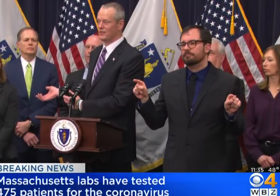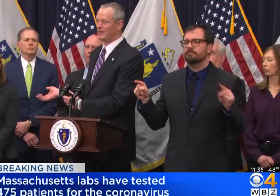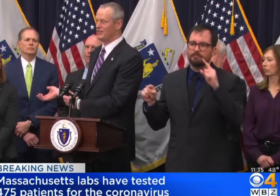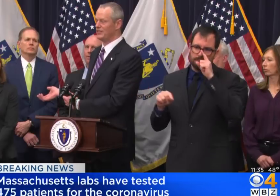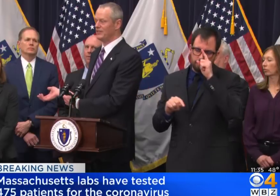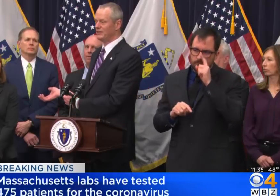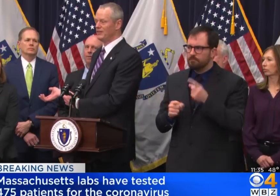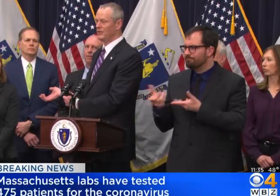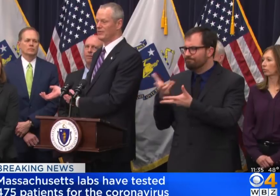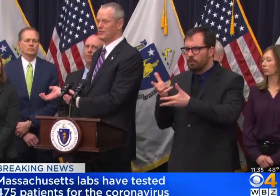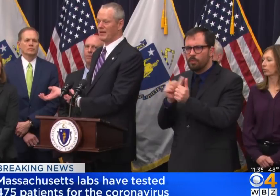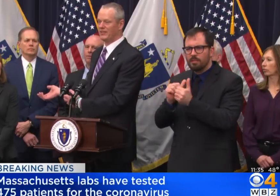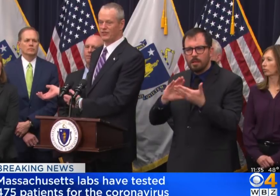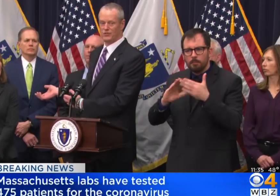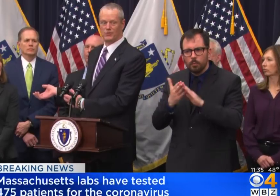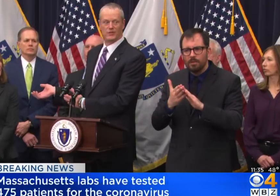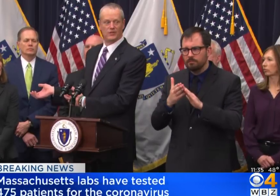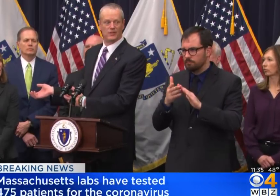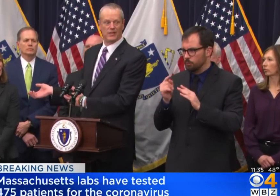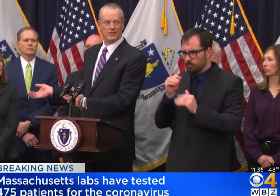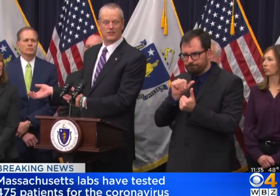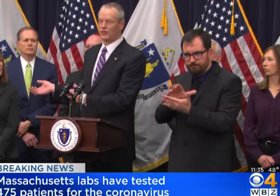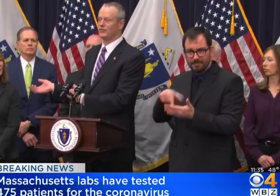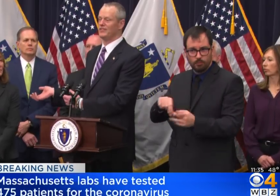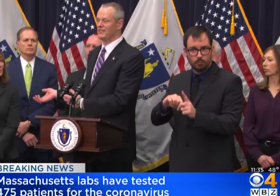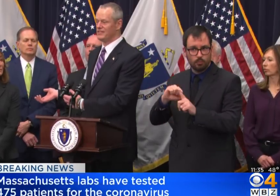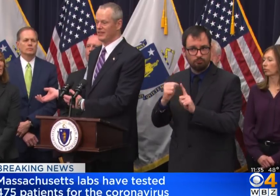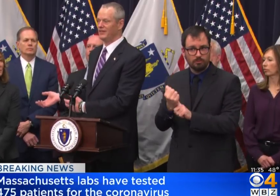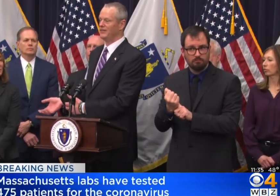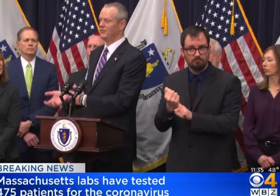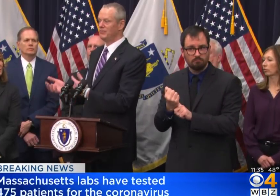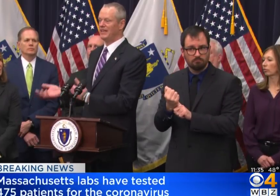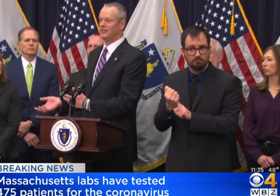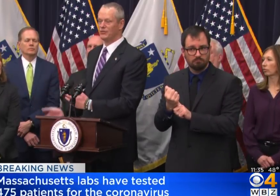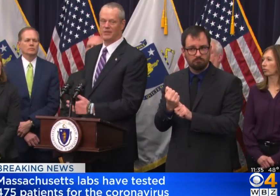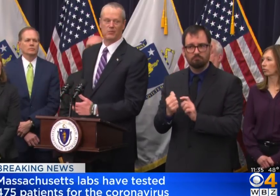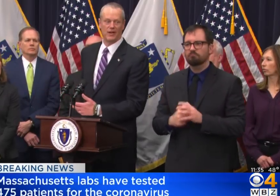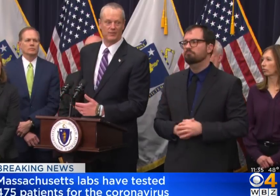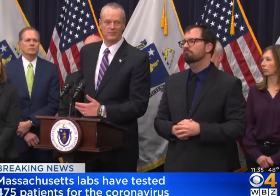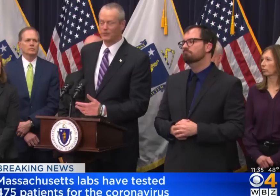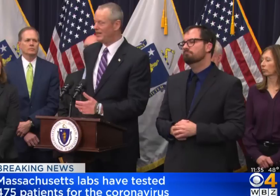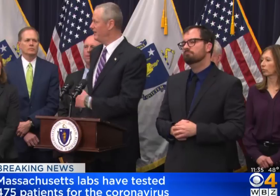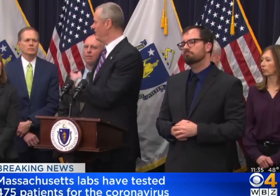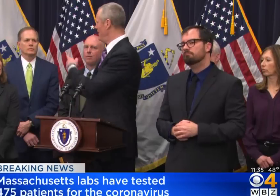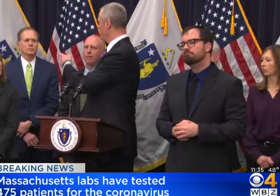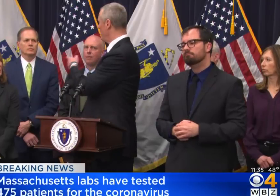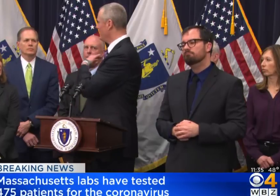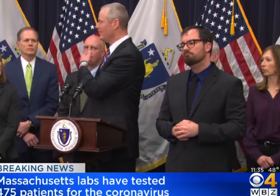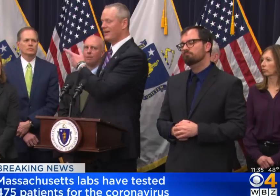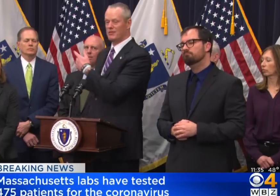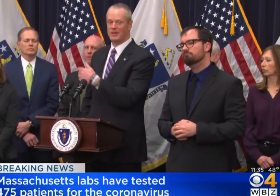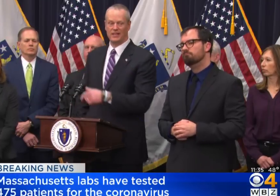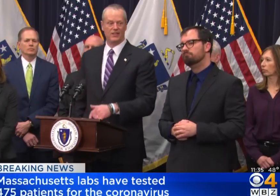STATE DEPARTMENT IT NEEDS TO BE PROCESSED THROUGH. OPEN MEETING LAW. WE SPENT A BUNCH OF TIME HELPING DEAL WITH OPEN MEETING LAW GIVEN